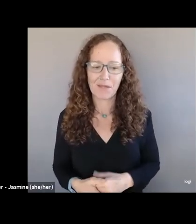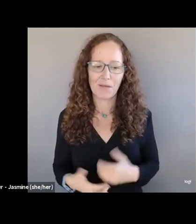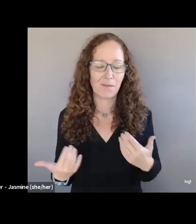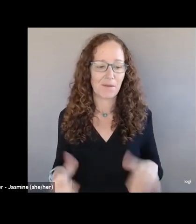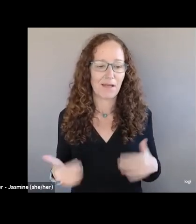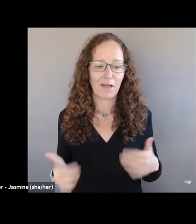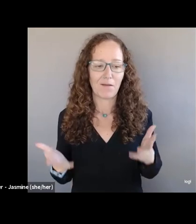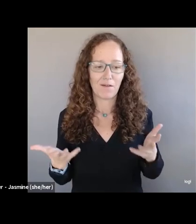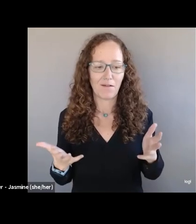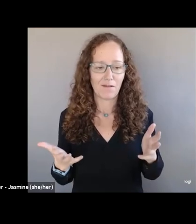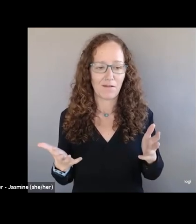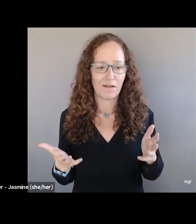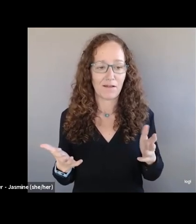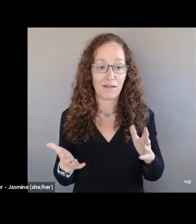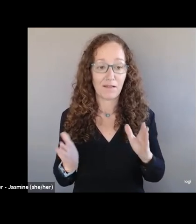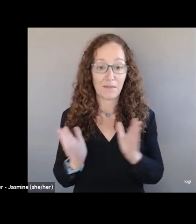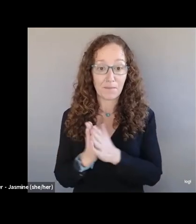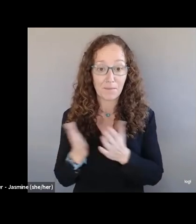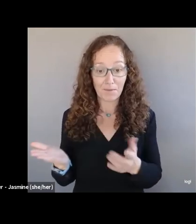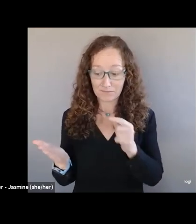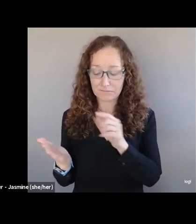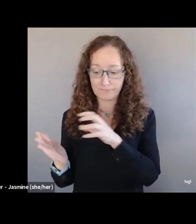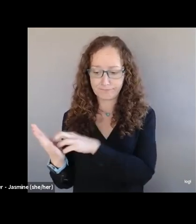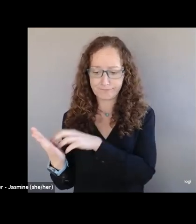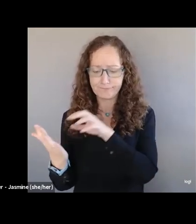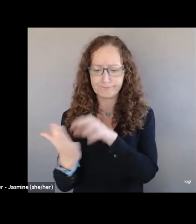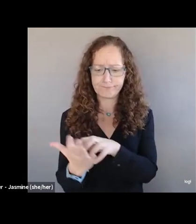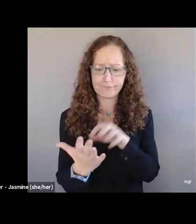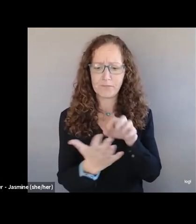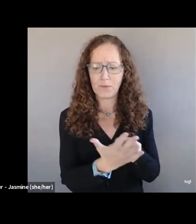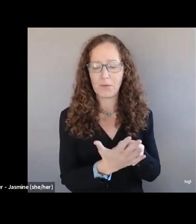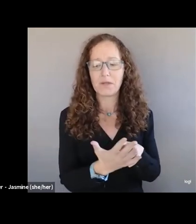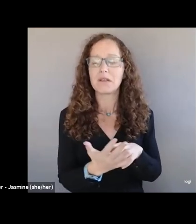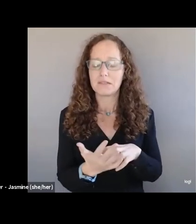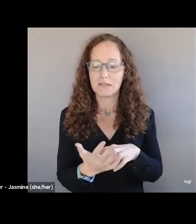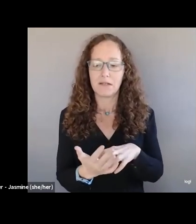the book that Varsha and Shiva were so gracious in sharing. So